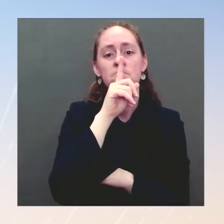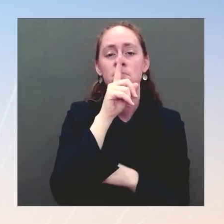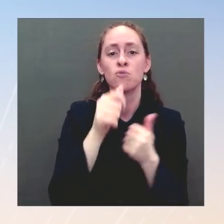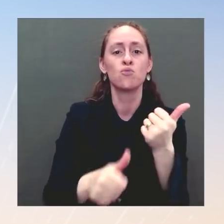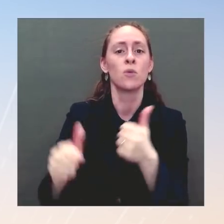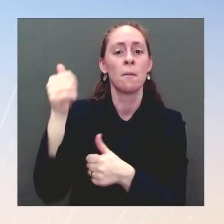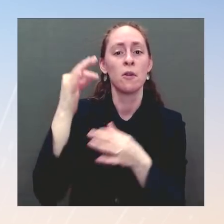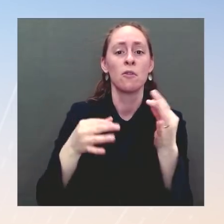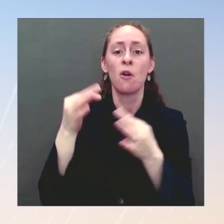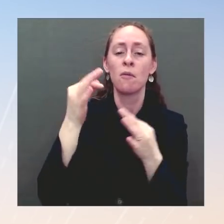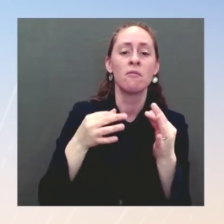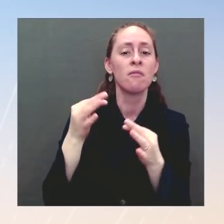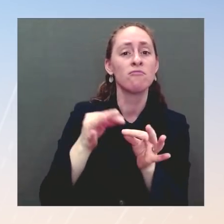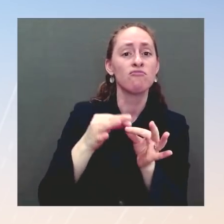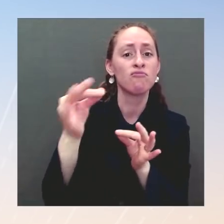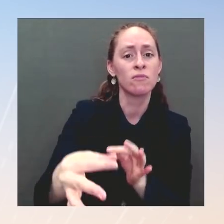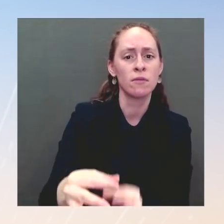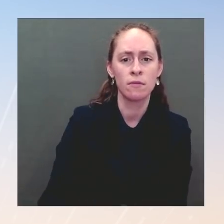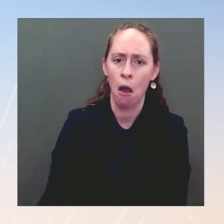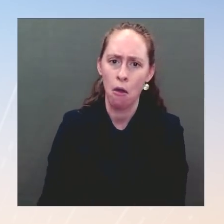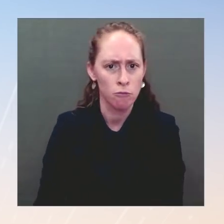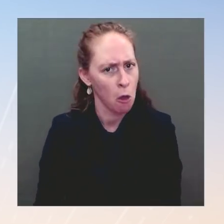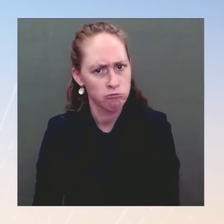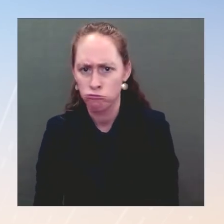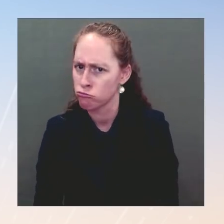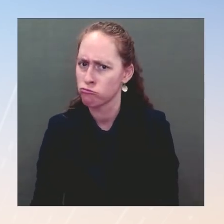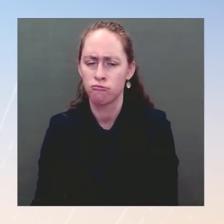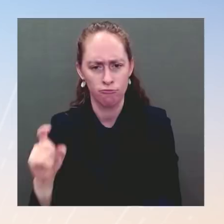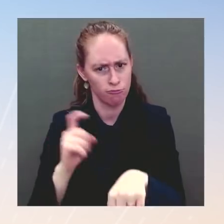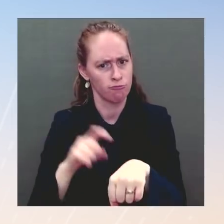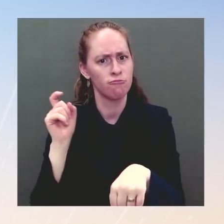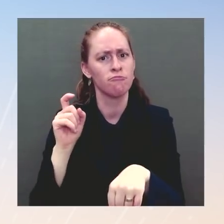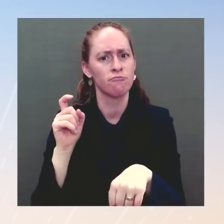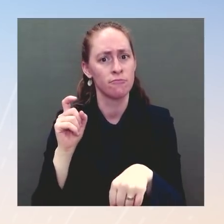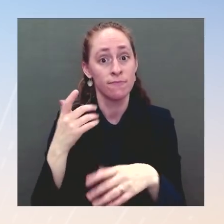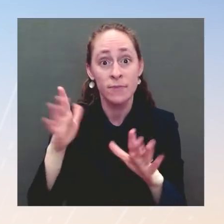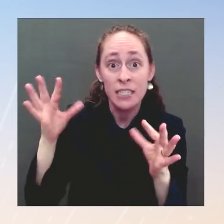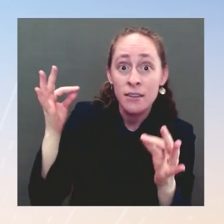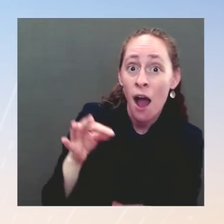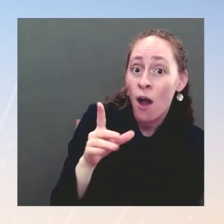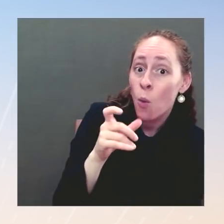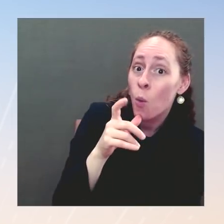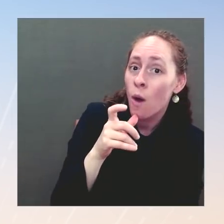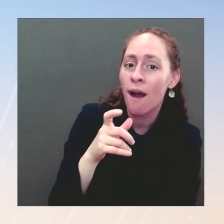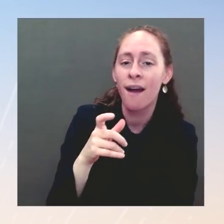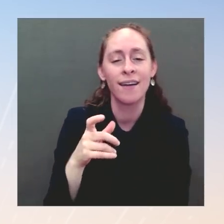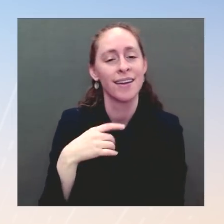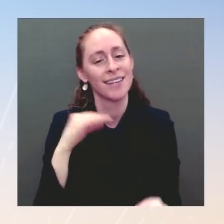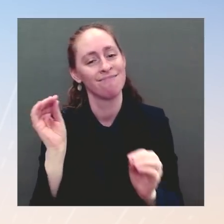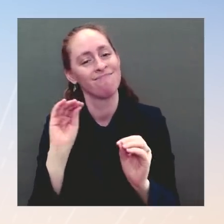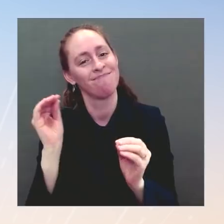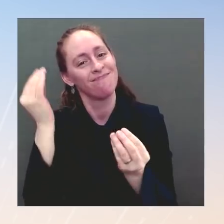Ms. Psaki: I don't have any updates on that. Go ahead. The Press: Since it's been asked a few different times, but just to clarify: You and other officials have said